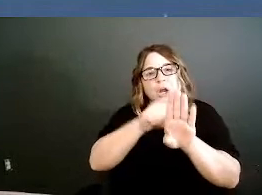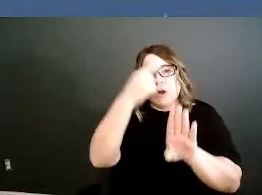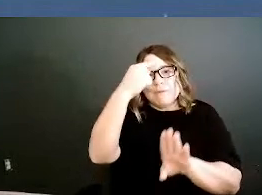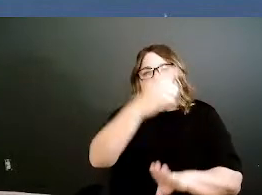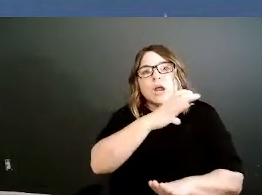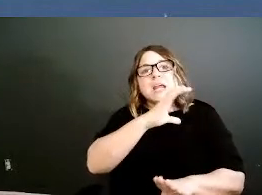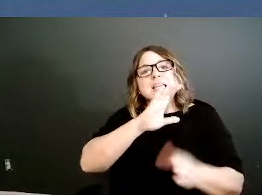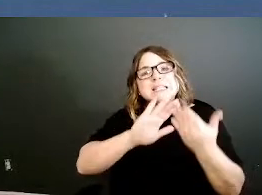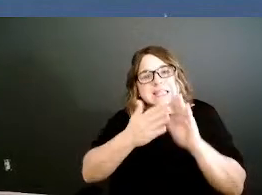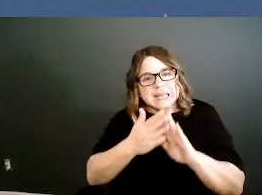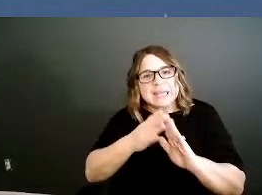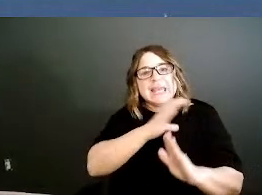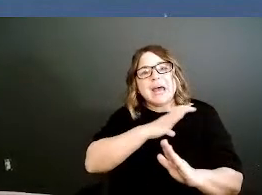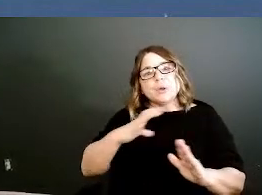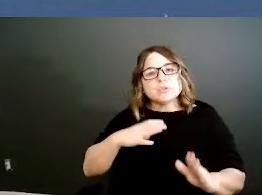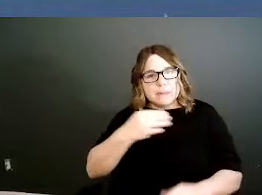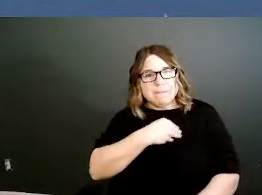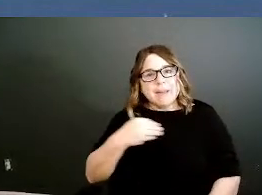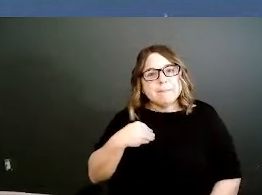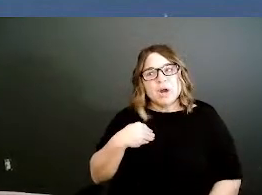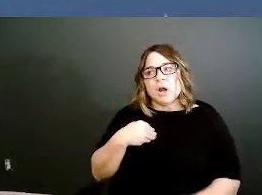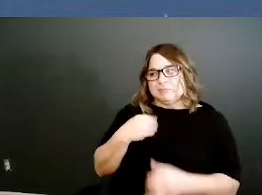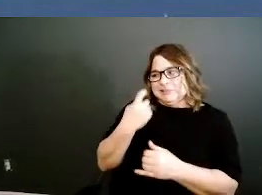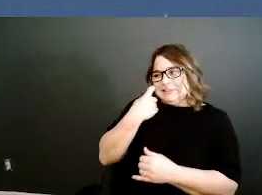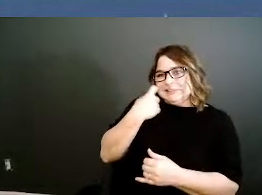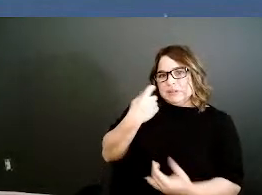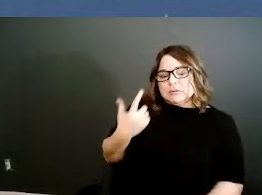MEMBER PLEASE CONSIDER FUNDING FOR HERITAGE PARK INSTEAD OF THE POLICE POLICE DEPARTMENT.